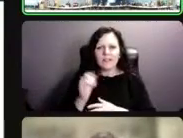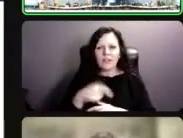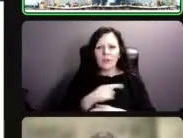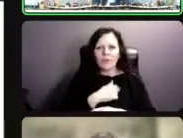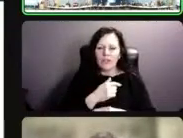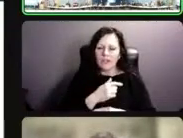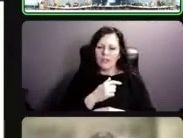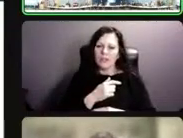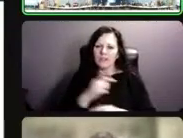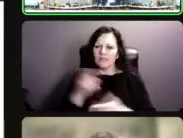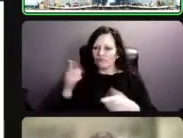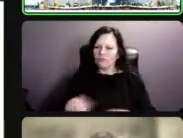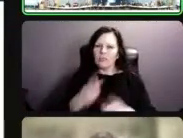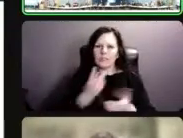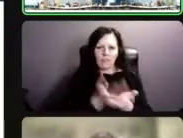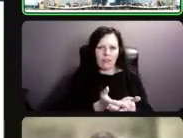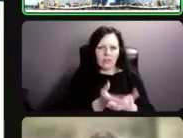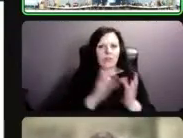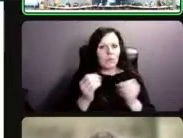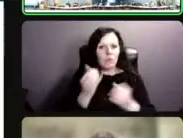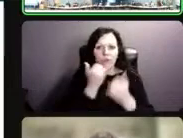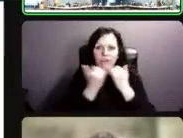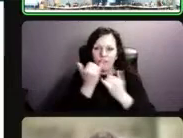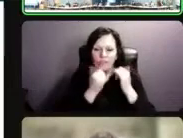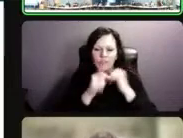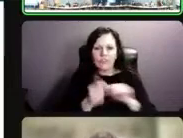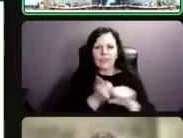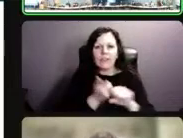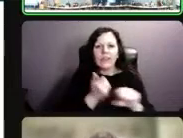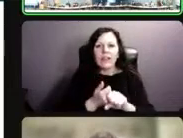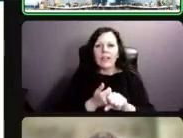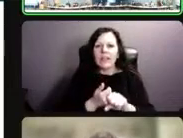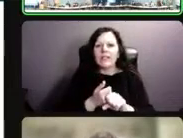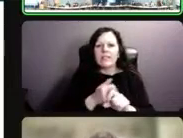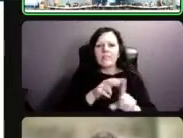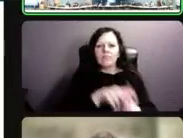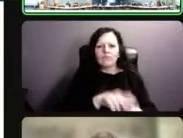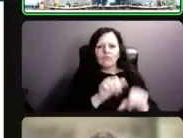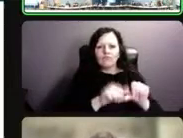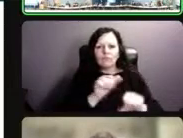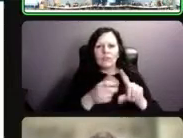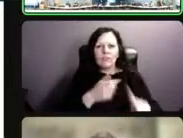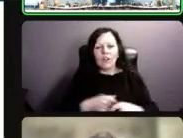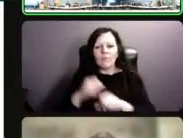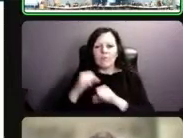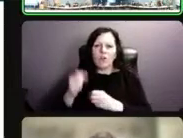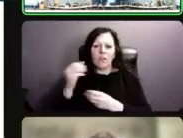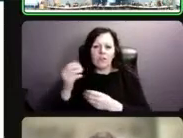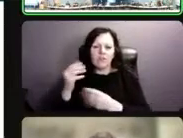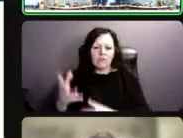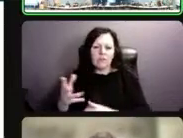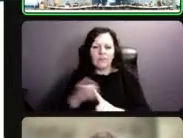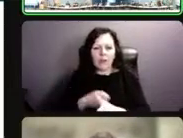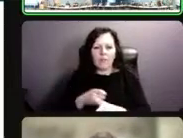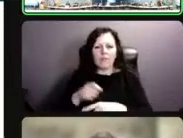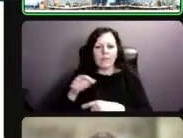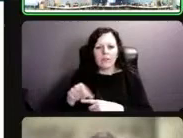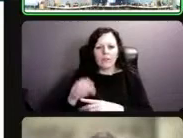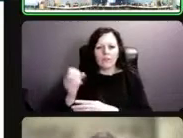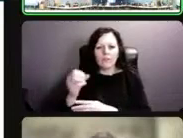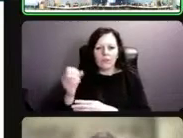VALIDATE AND WE ALSO FOUND IT